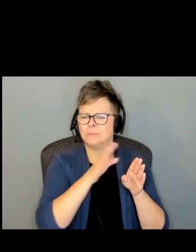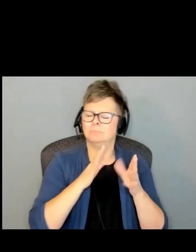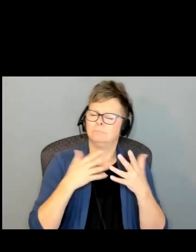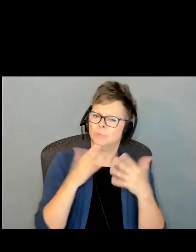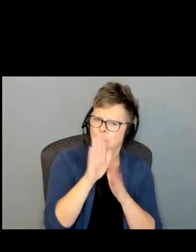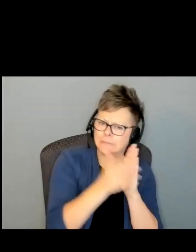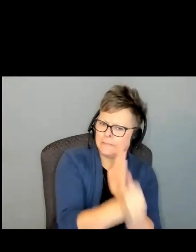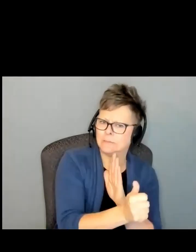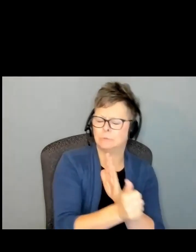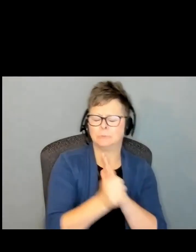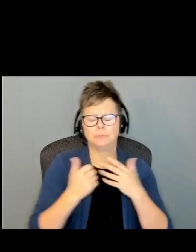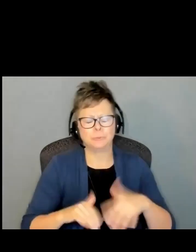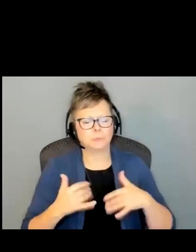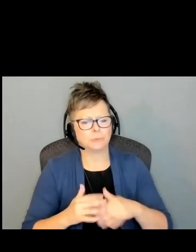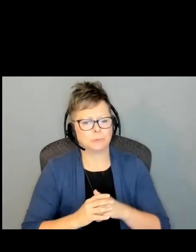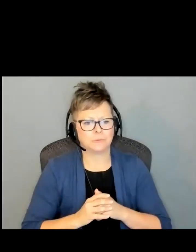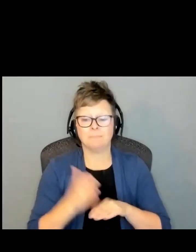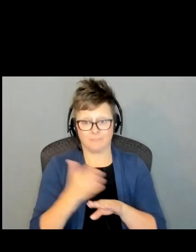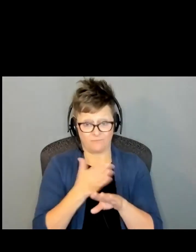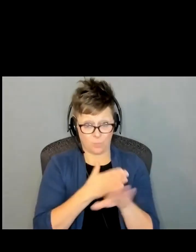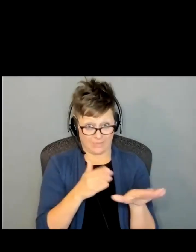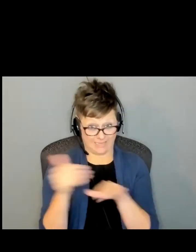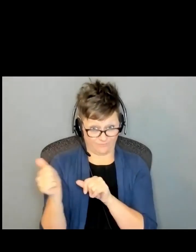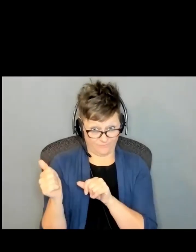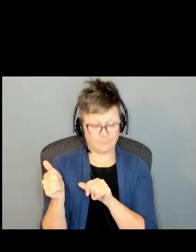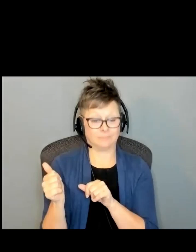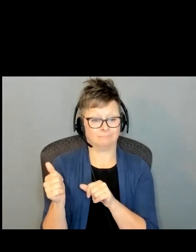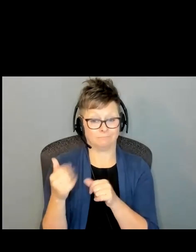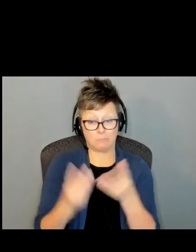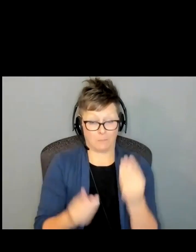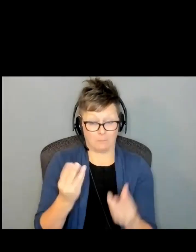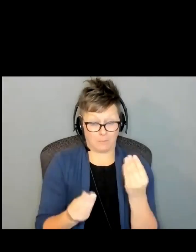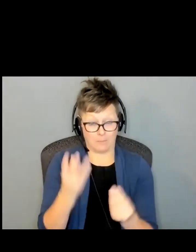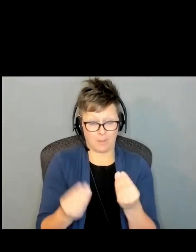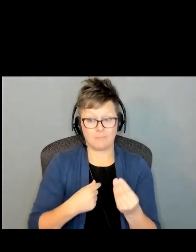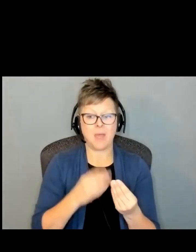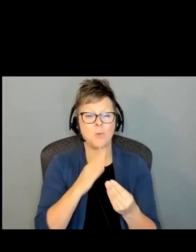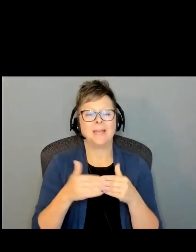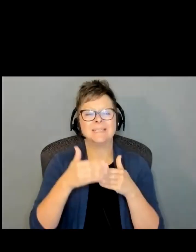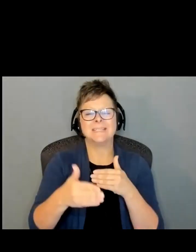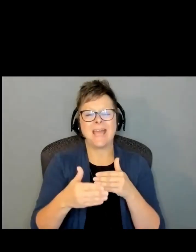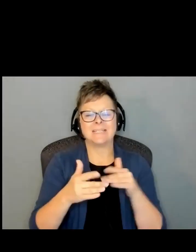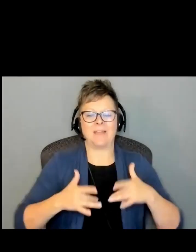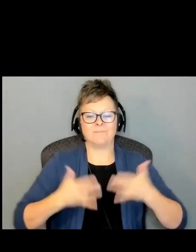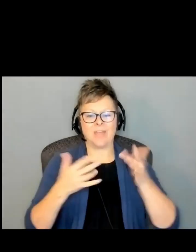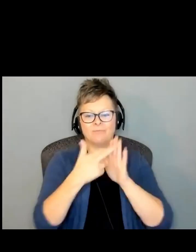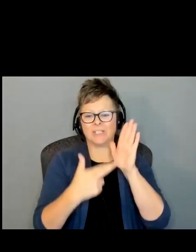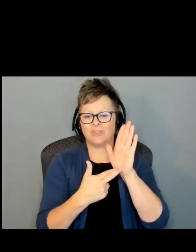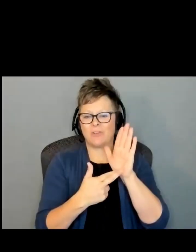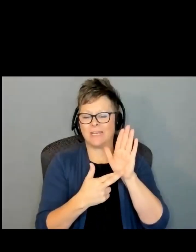I’m going to, before everyone leaves, put the next event registration link in the chat.